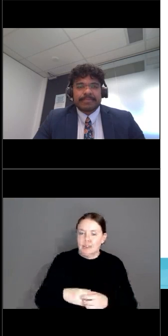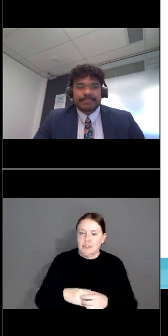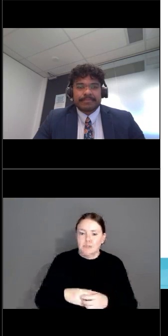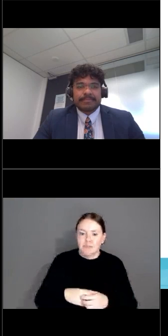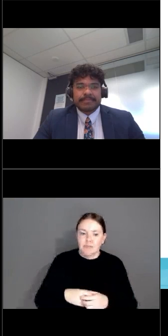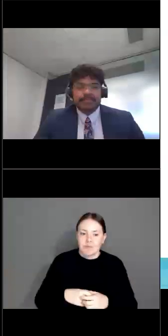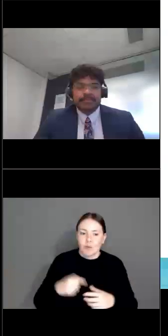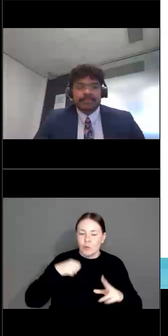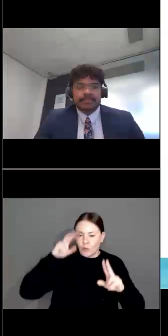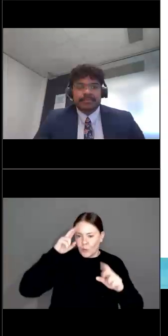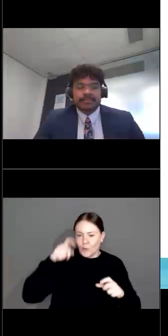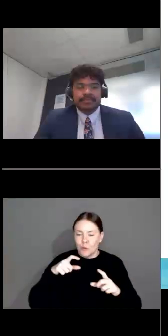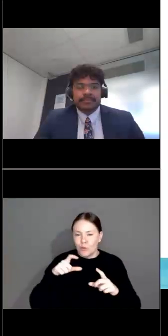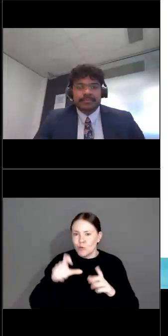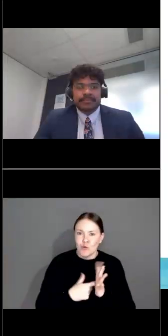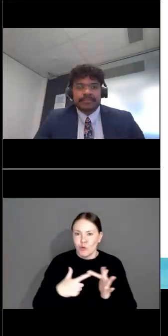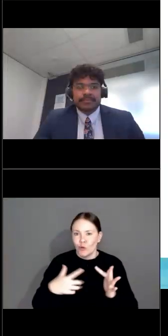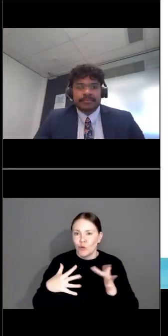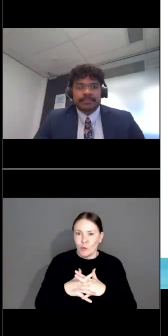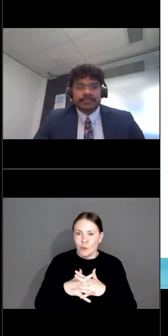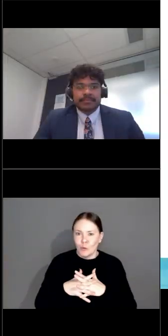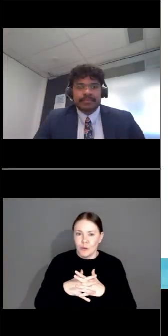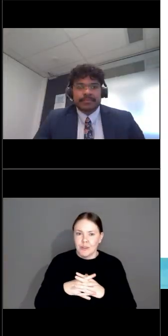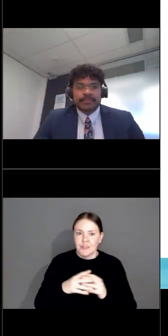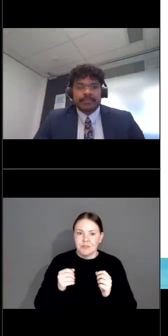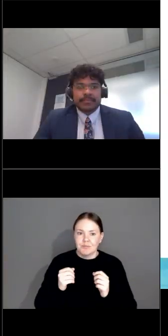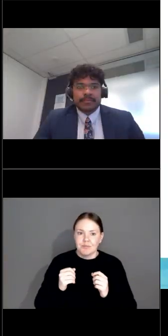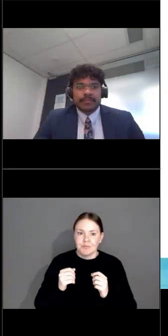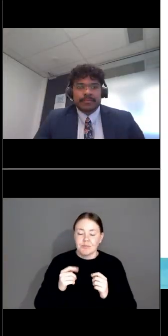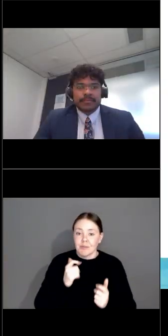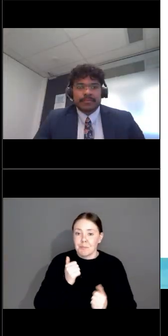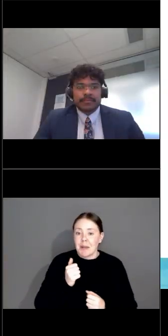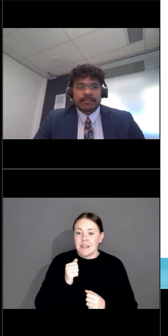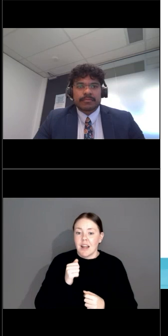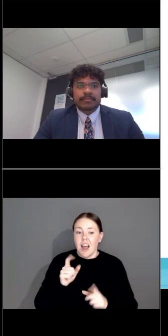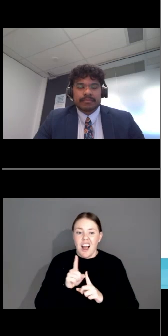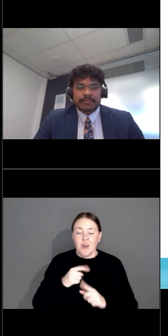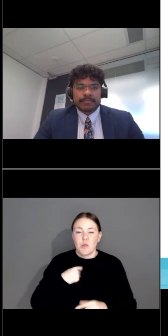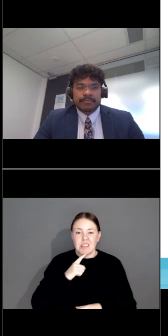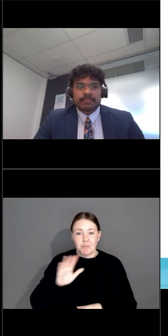we said before um a communities are diverse but they're also were very diverse when it comes to